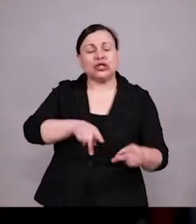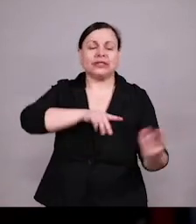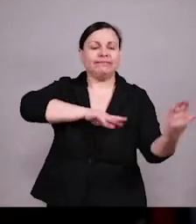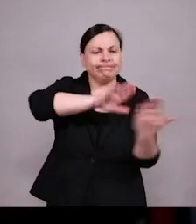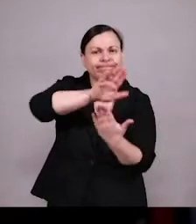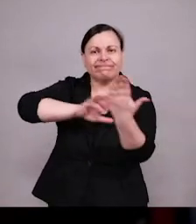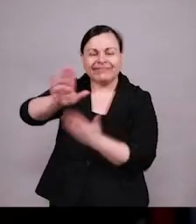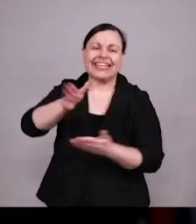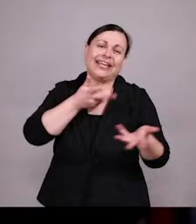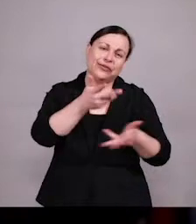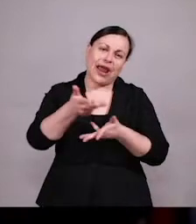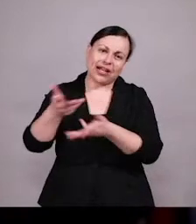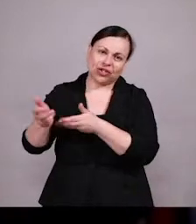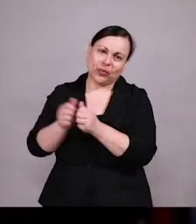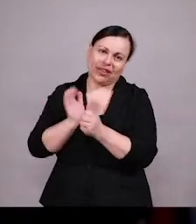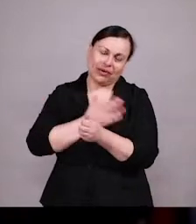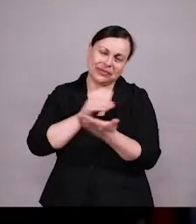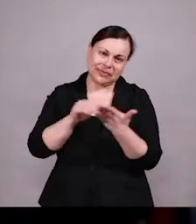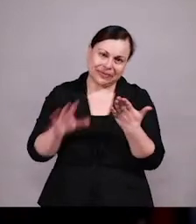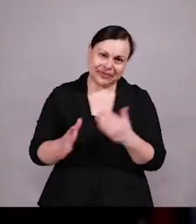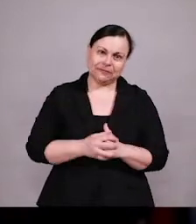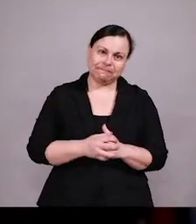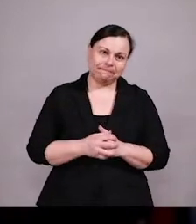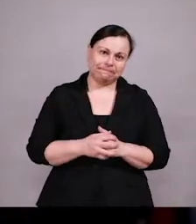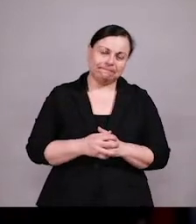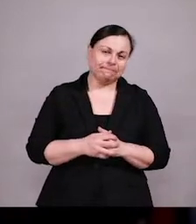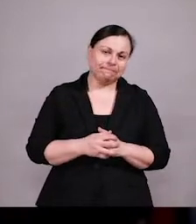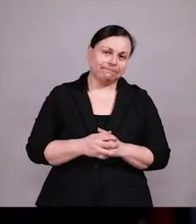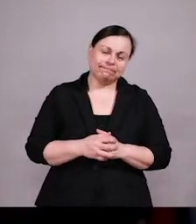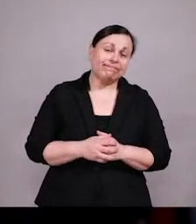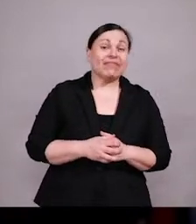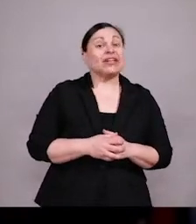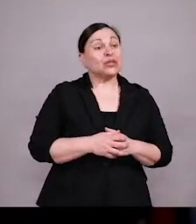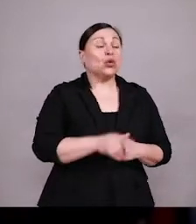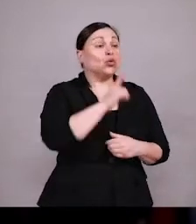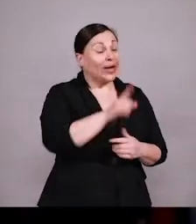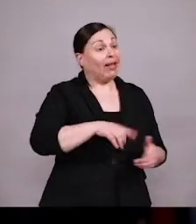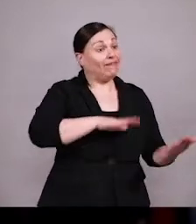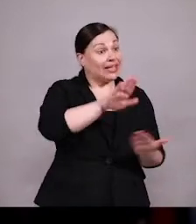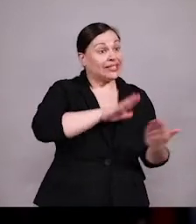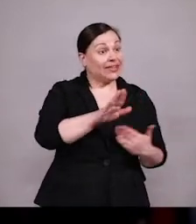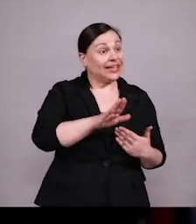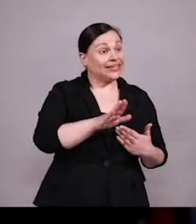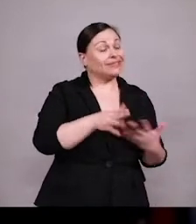interaction with our students. While it doesn't compare to the real thing, I've been visiting